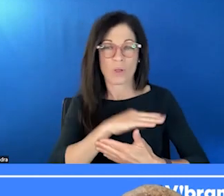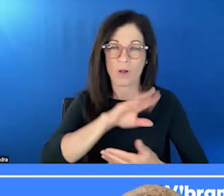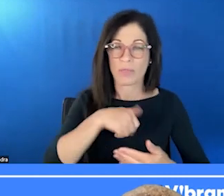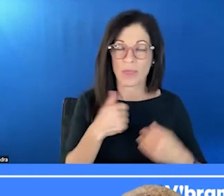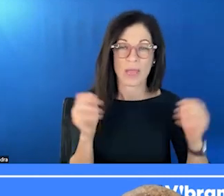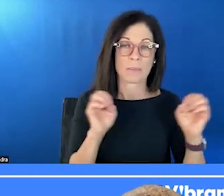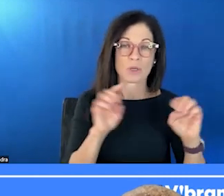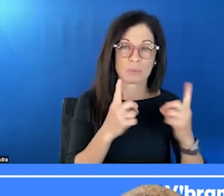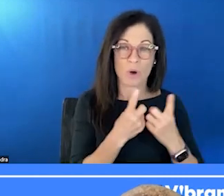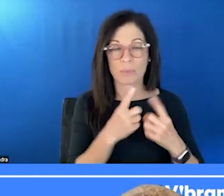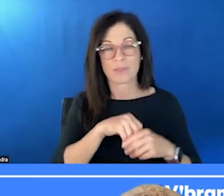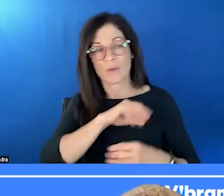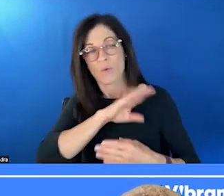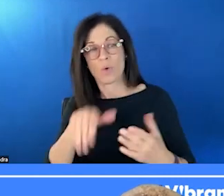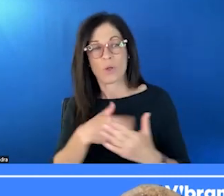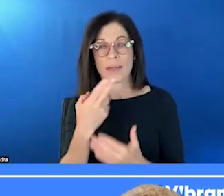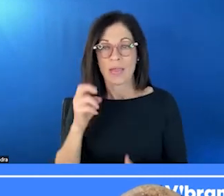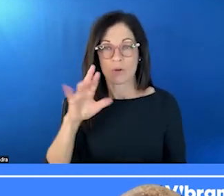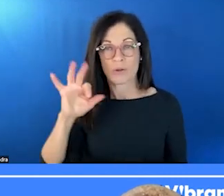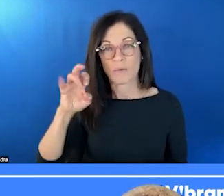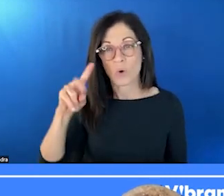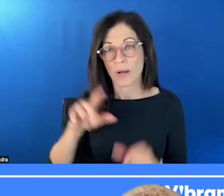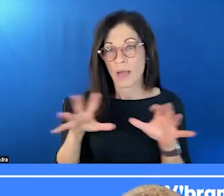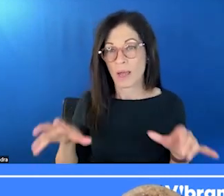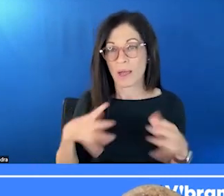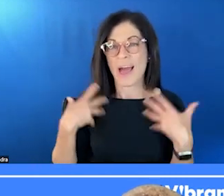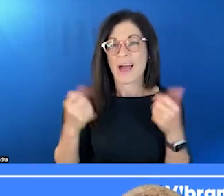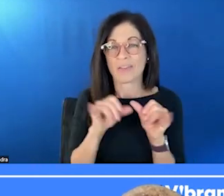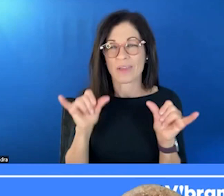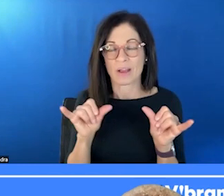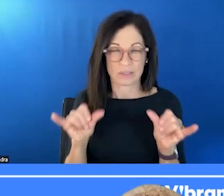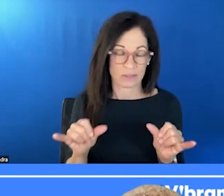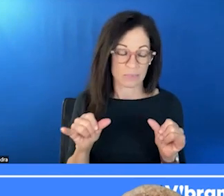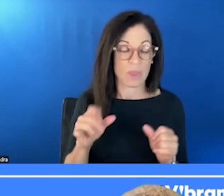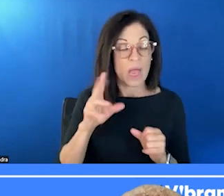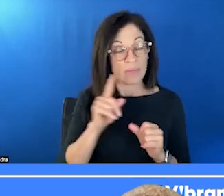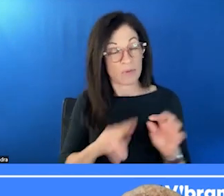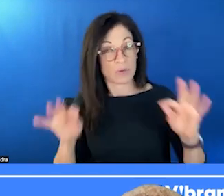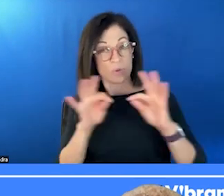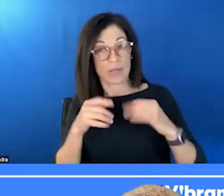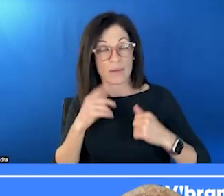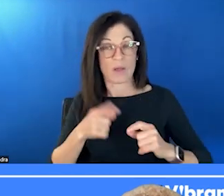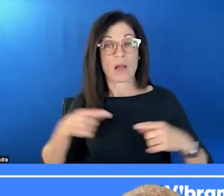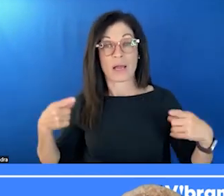HEALTHCARE SYSTEMS. OF COURSE, THEY ARE IMPORTANT AND CRUCIAL WITH THE INTERSECTION OF THE CRISIS SYSTEM.